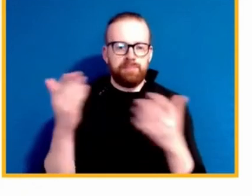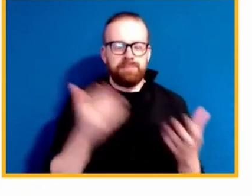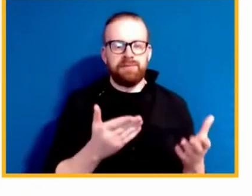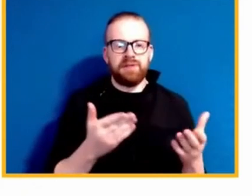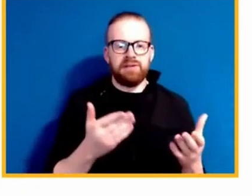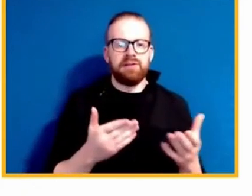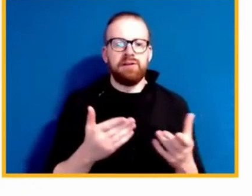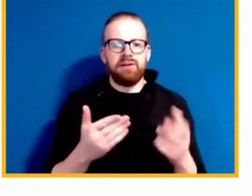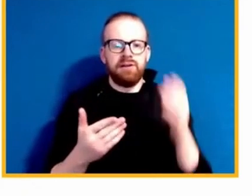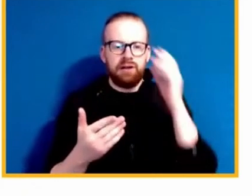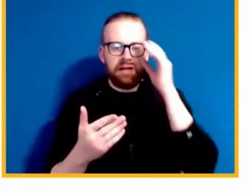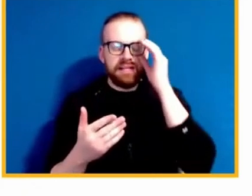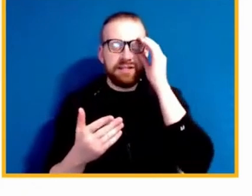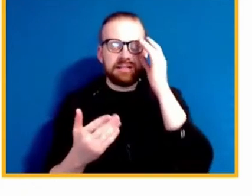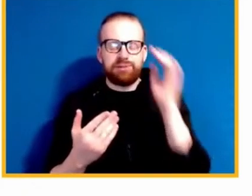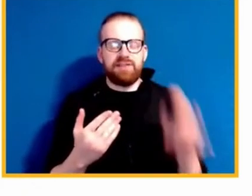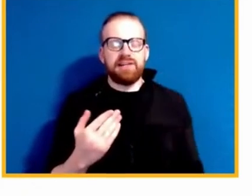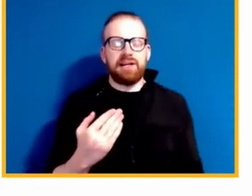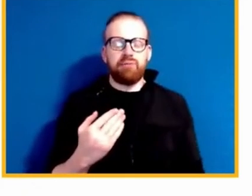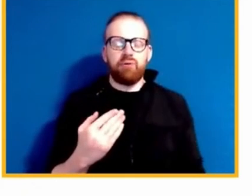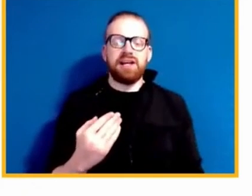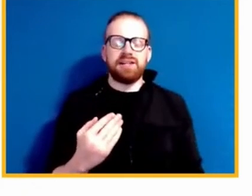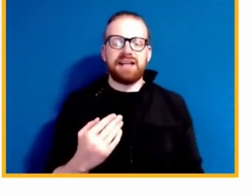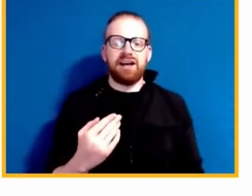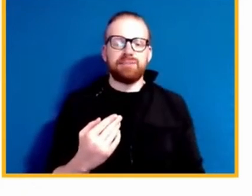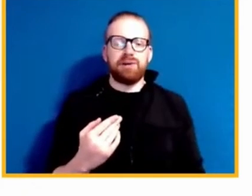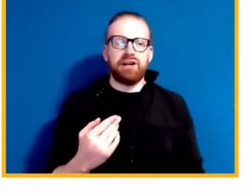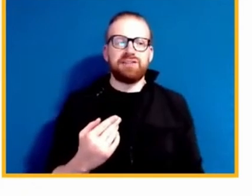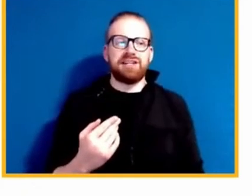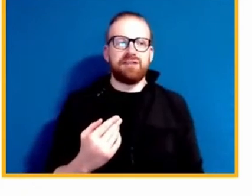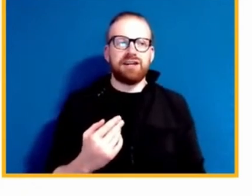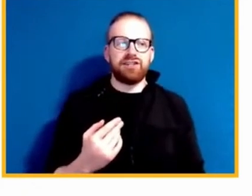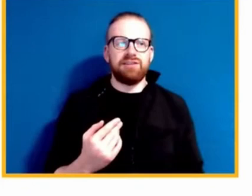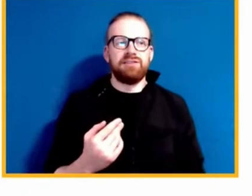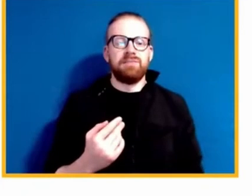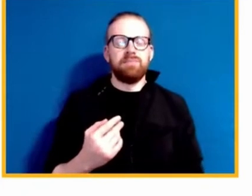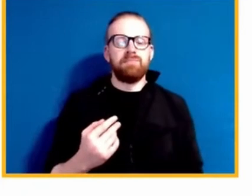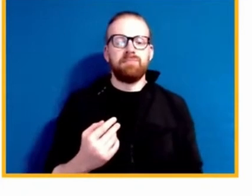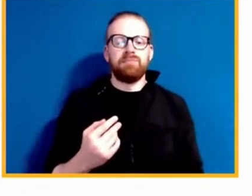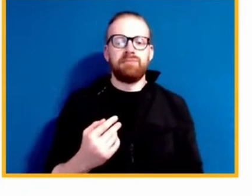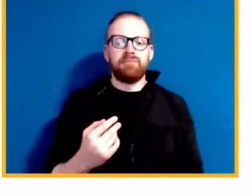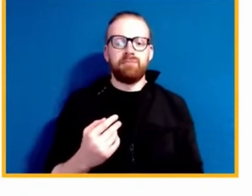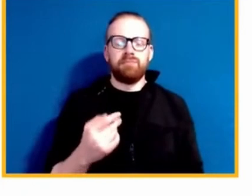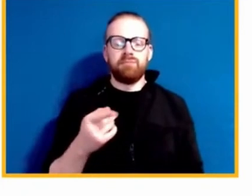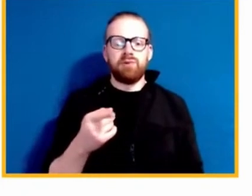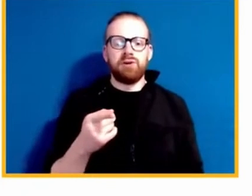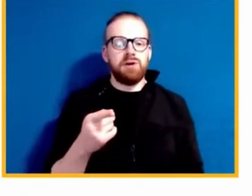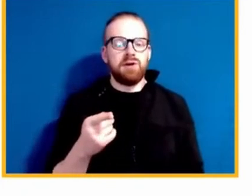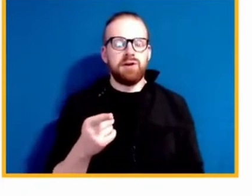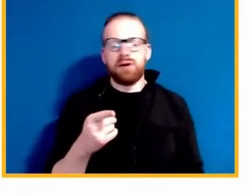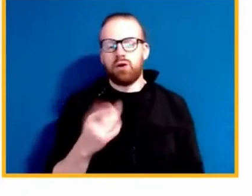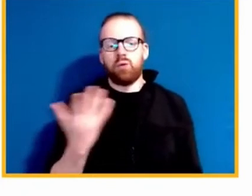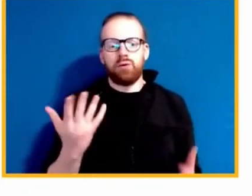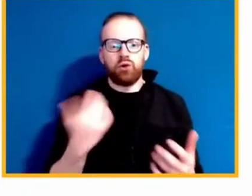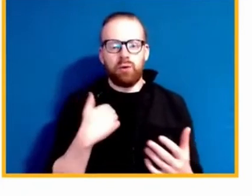behind you and everything along the lines of that. There are many directions that you can play with. Think of a 3D grid around you and just like,